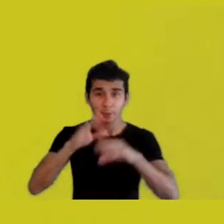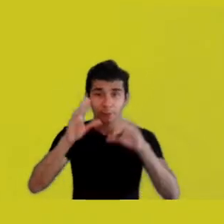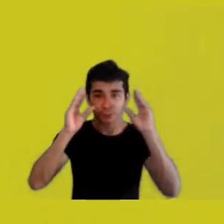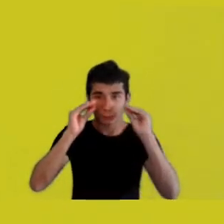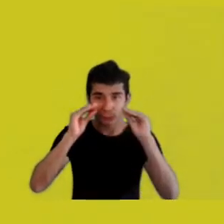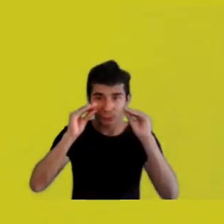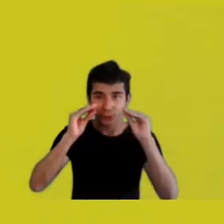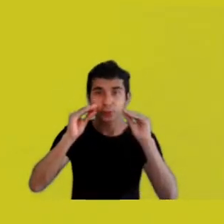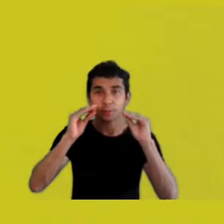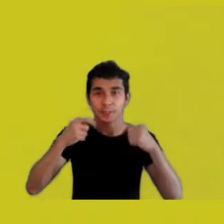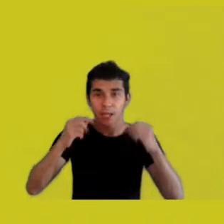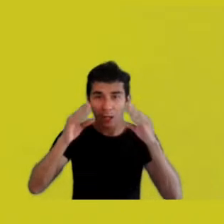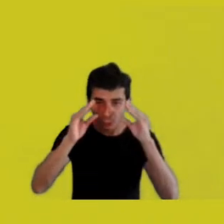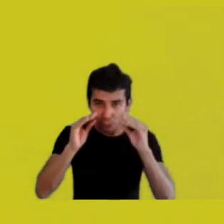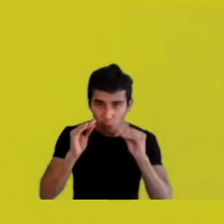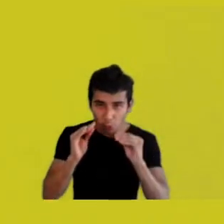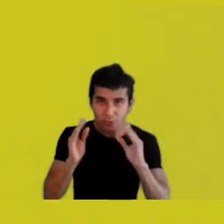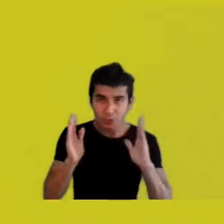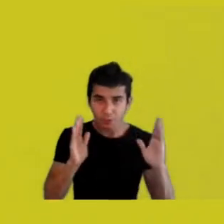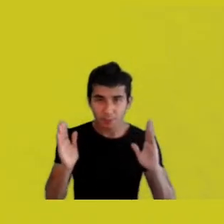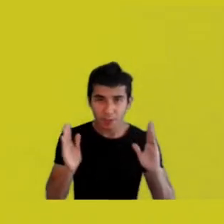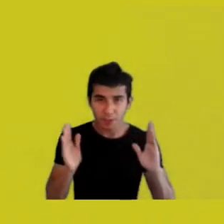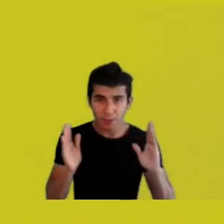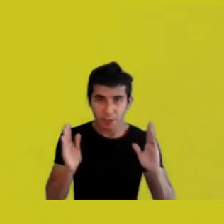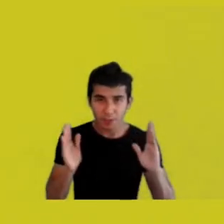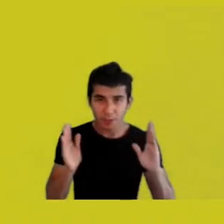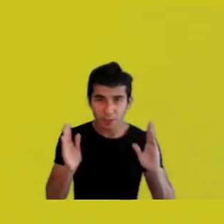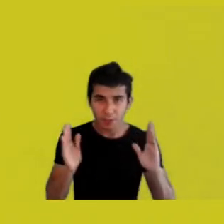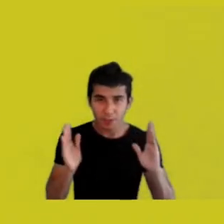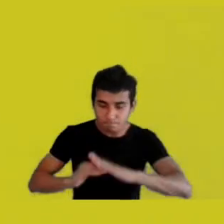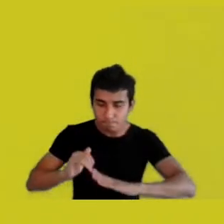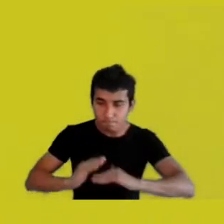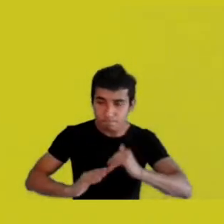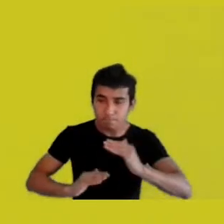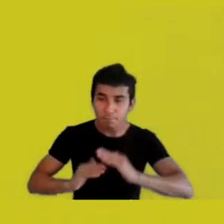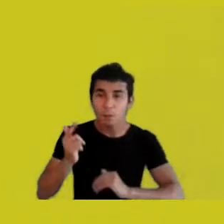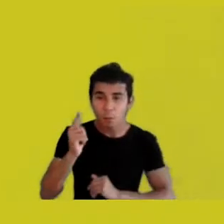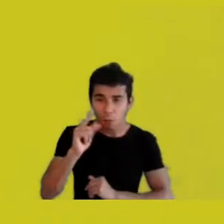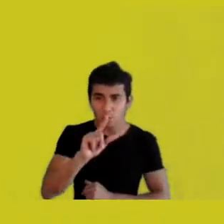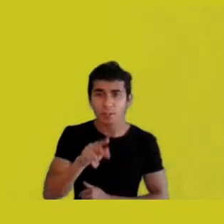At night, before the blackness